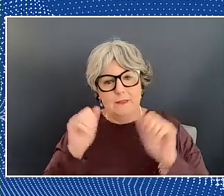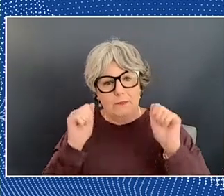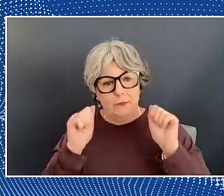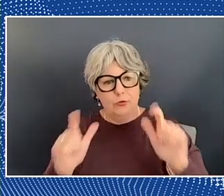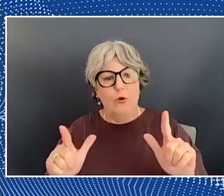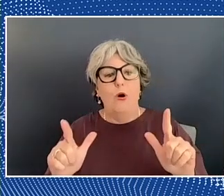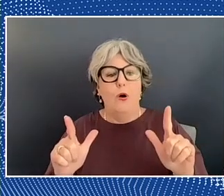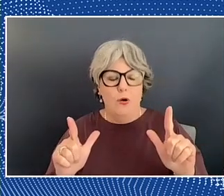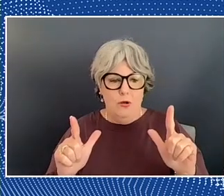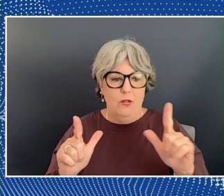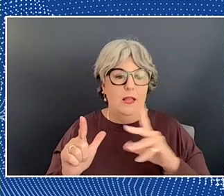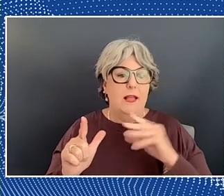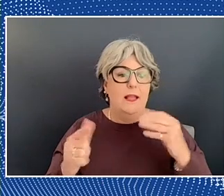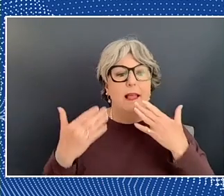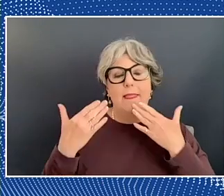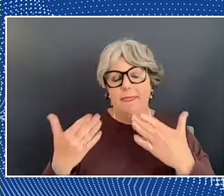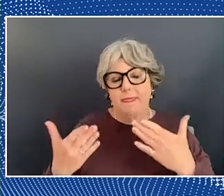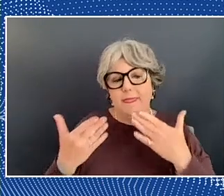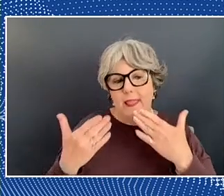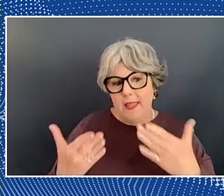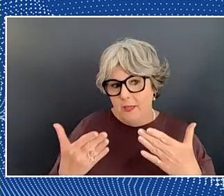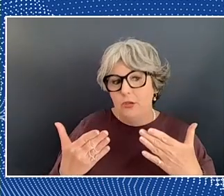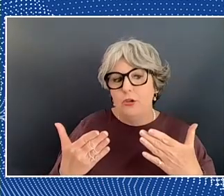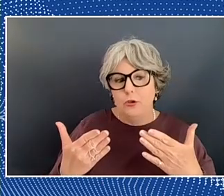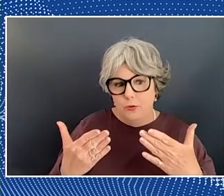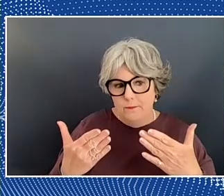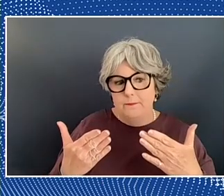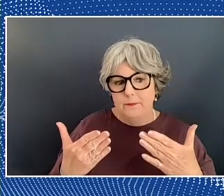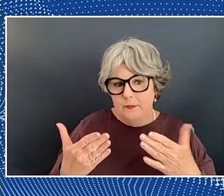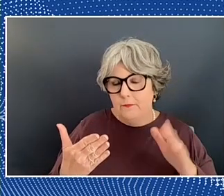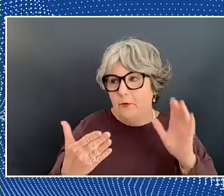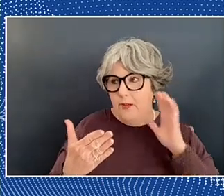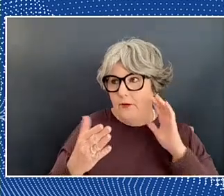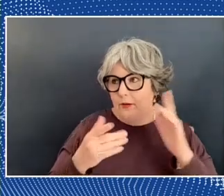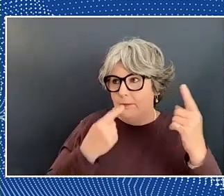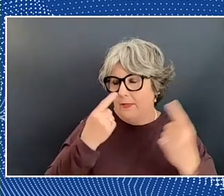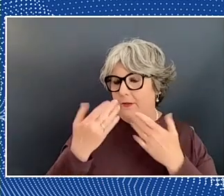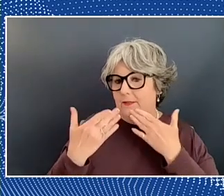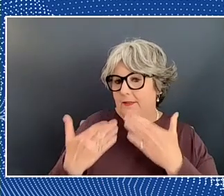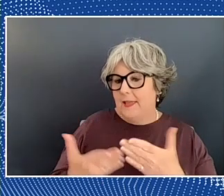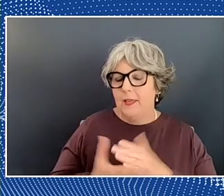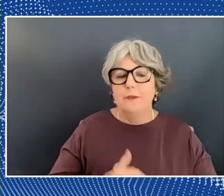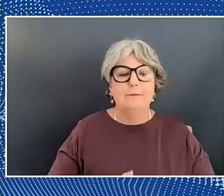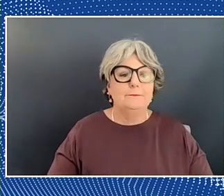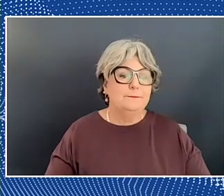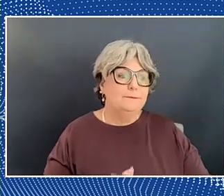And thank you for hearing my thoughts today. Thank you, Ebony.